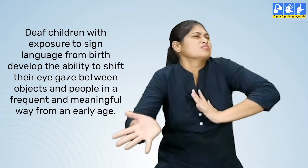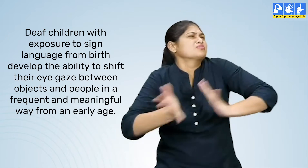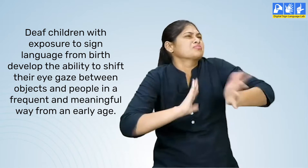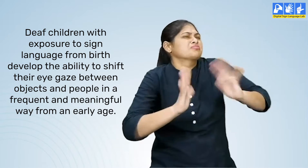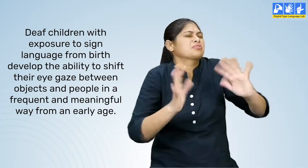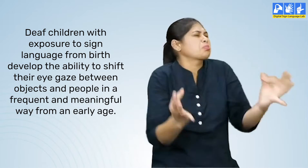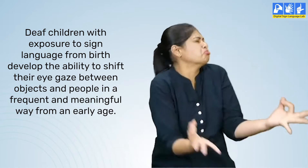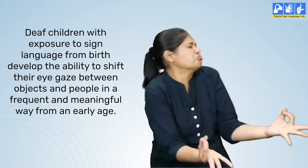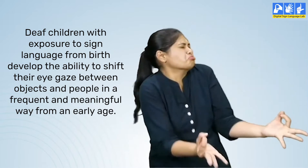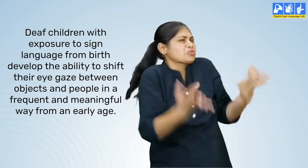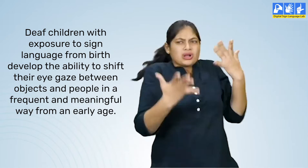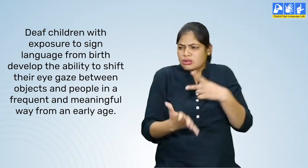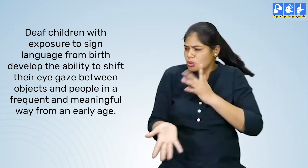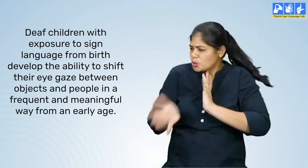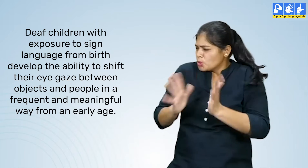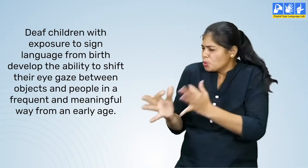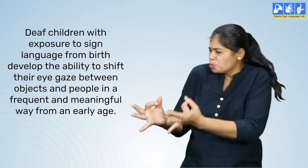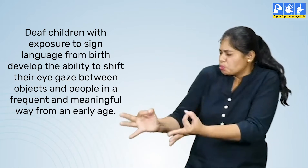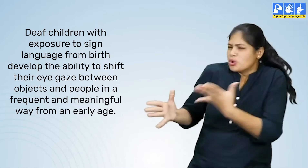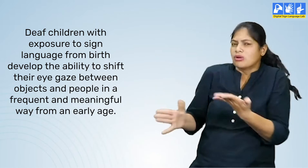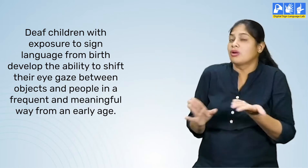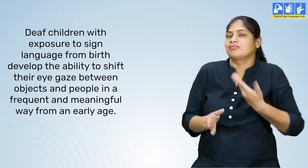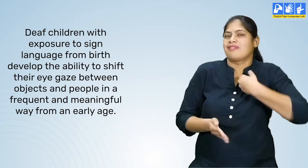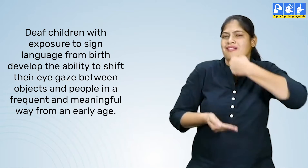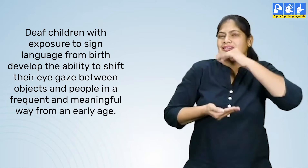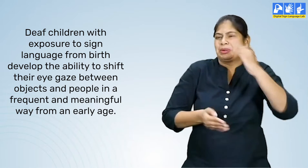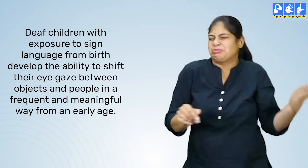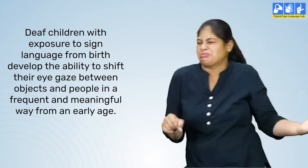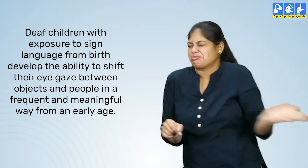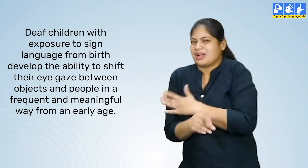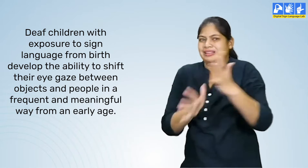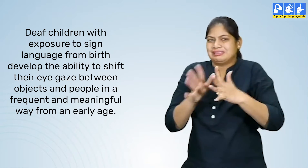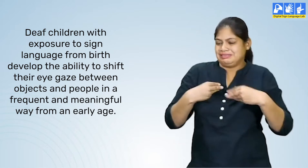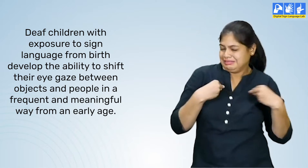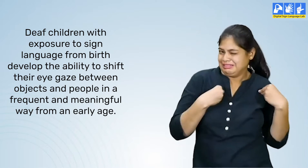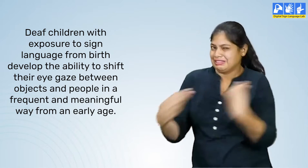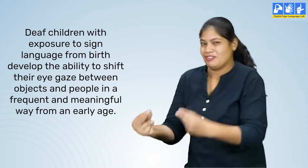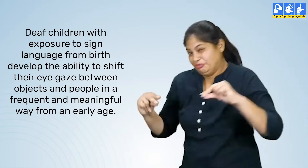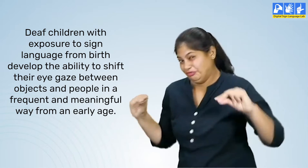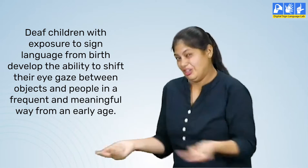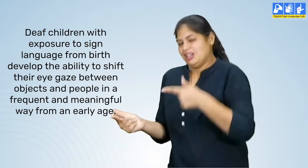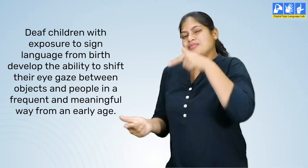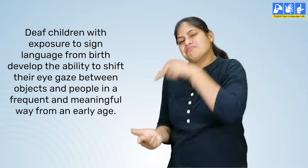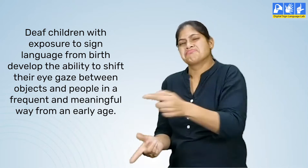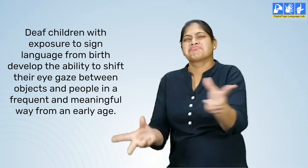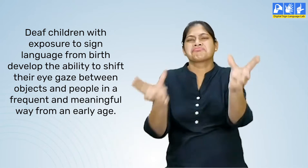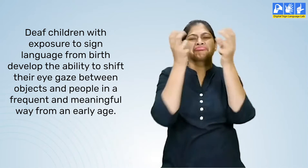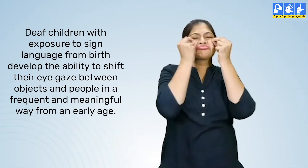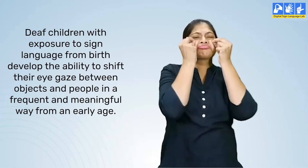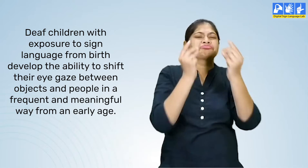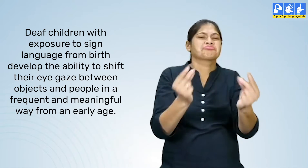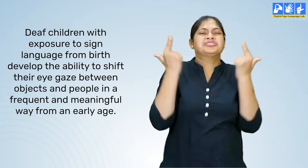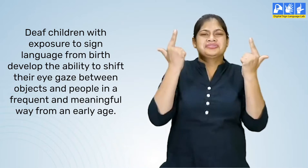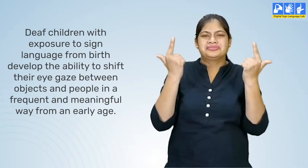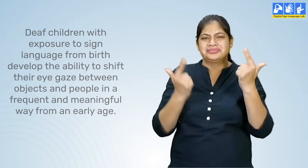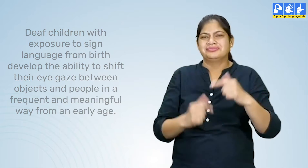He becomes fluent in signing because he had an early exposure of sign language.